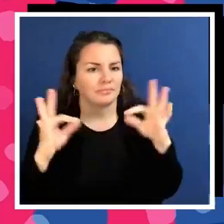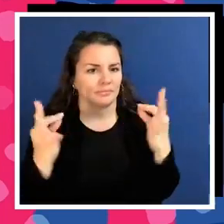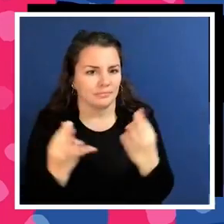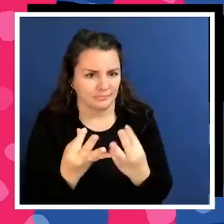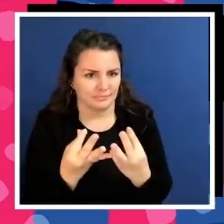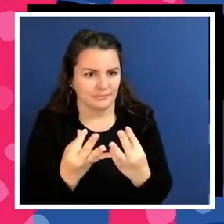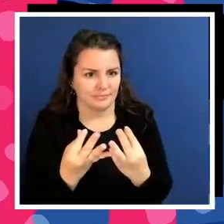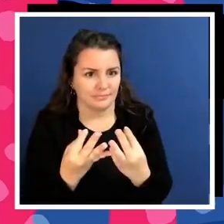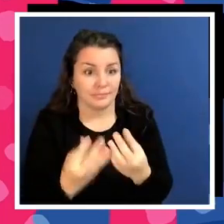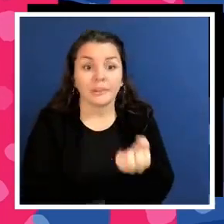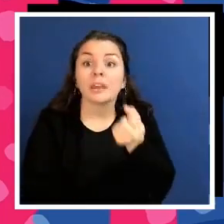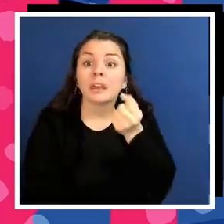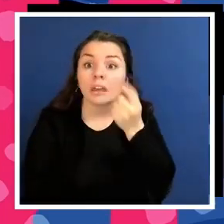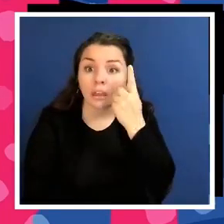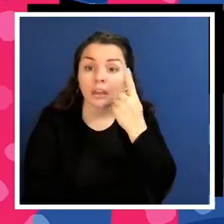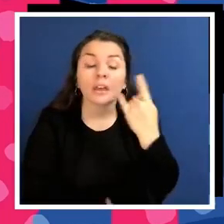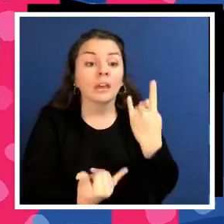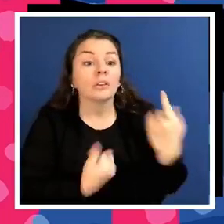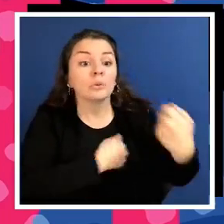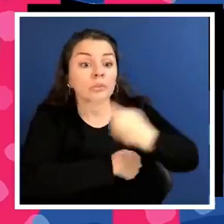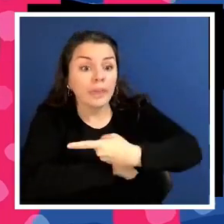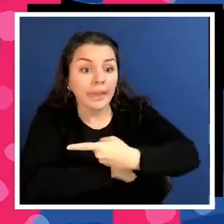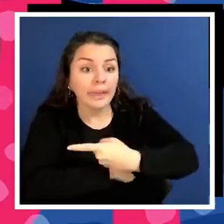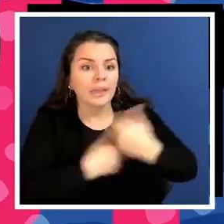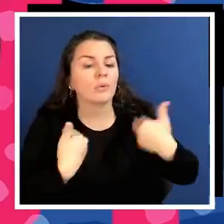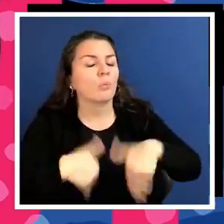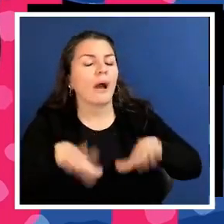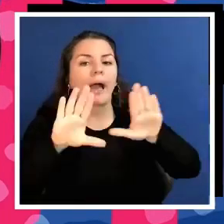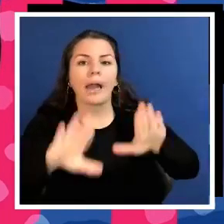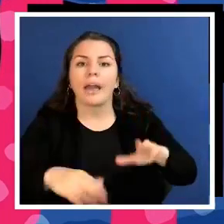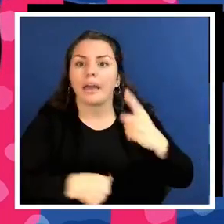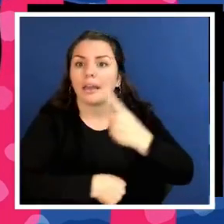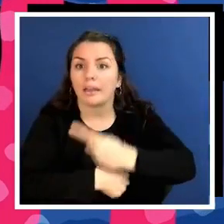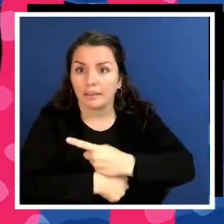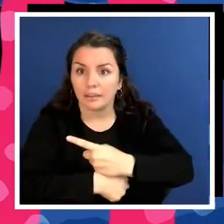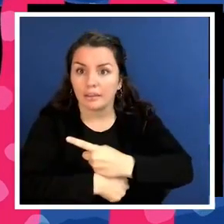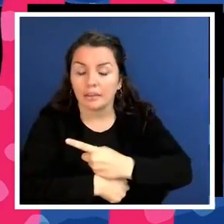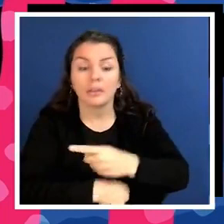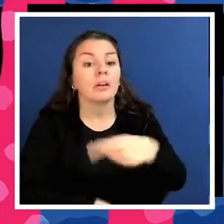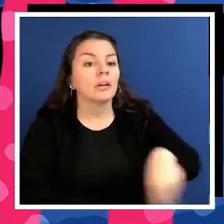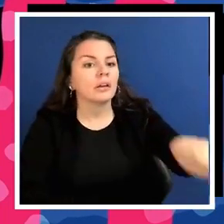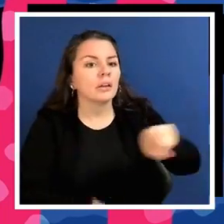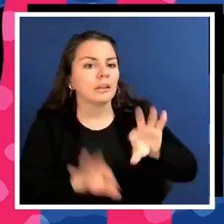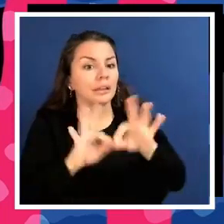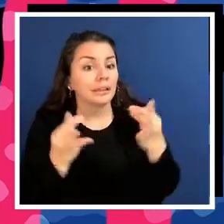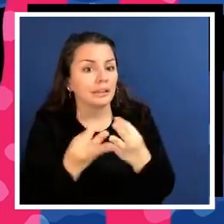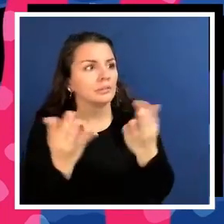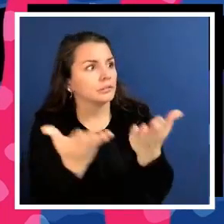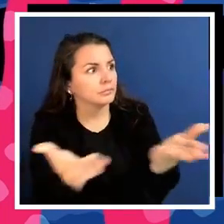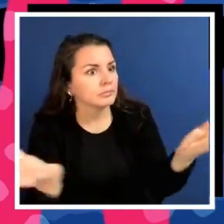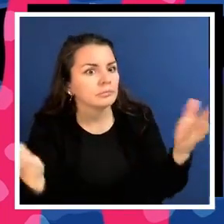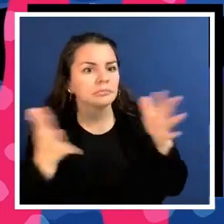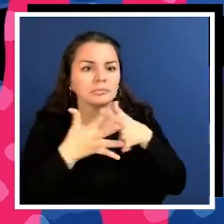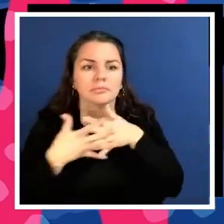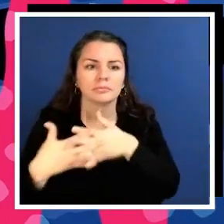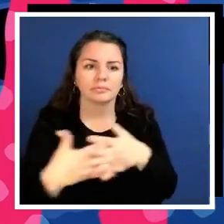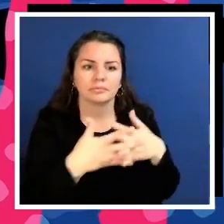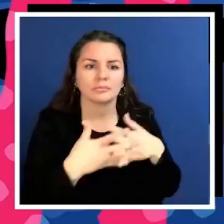TOGETHER ON BEHALF OF AMERICA'S